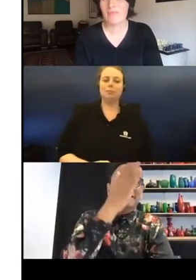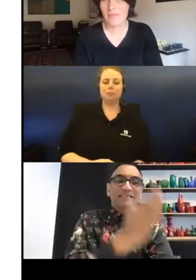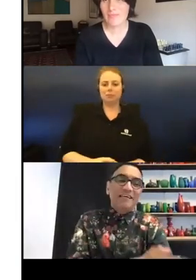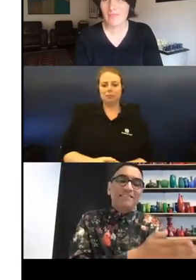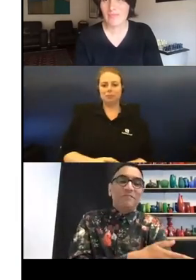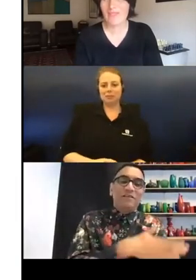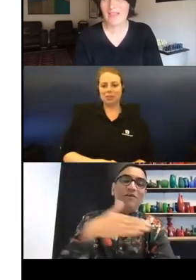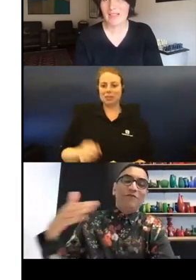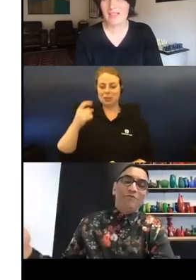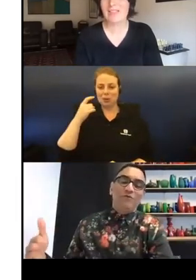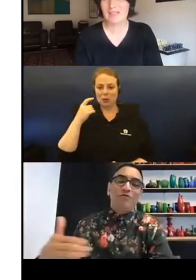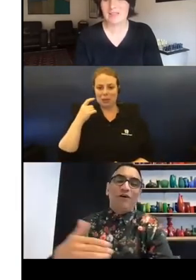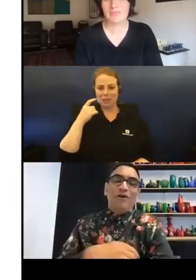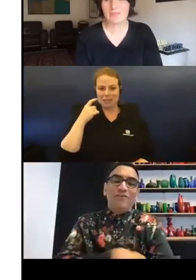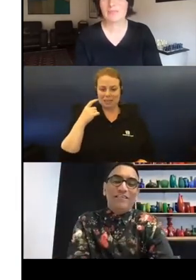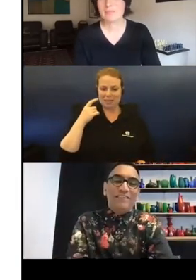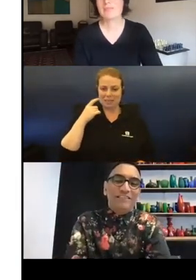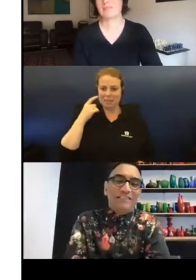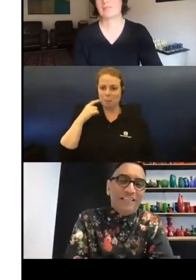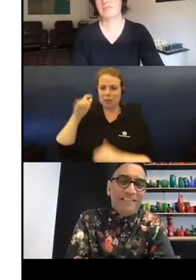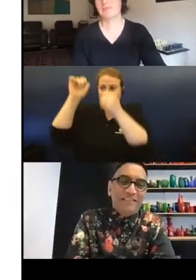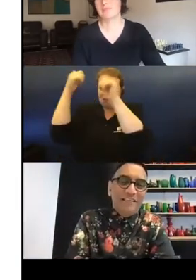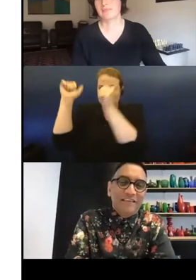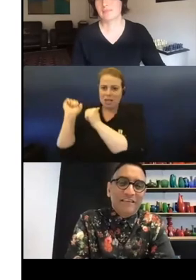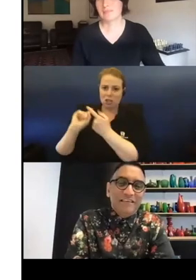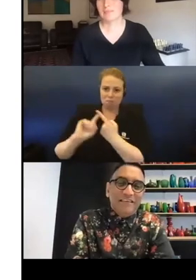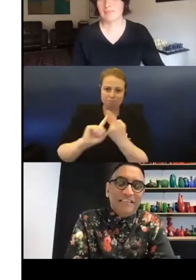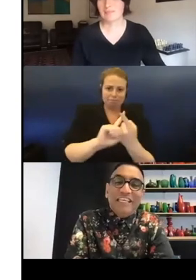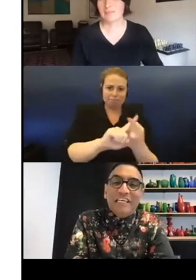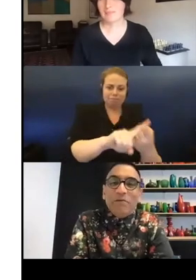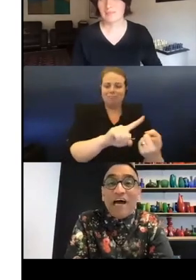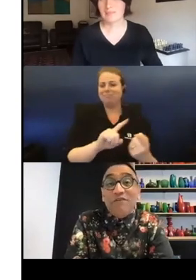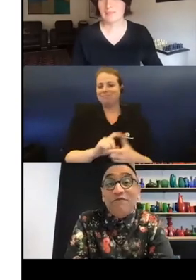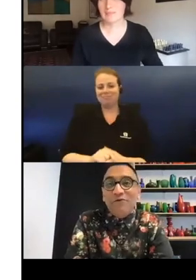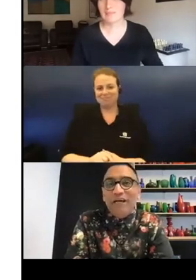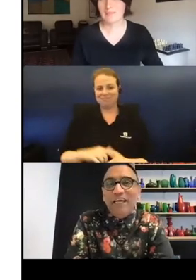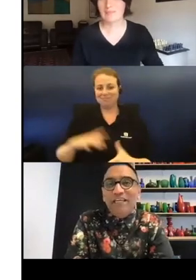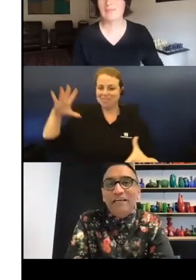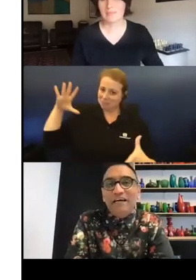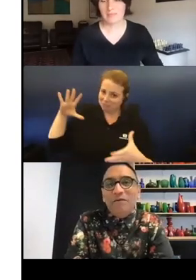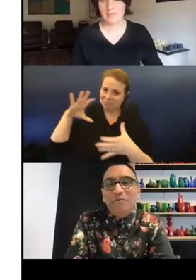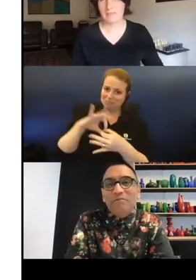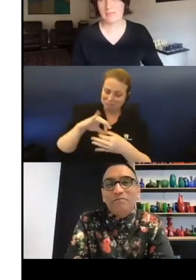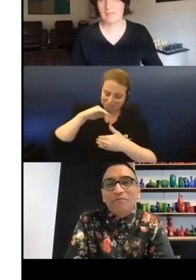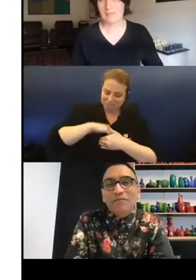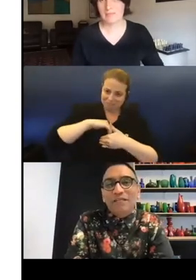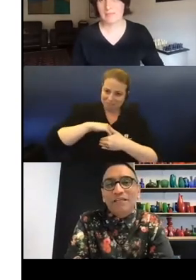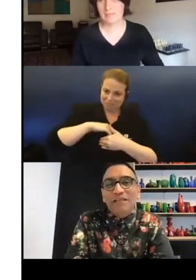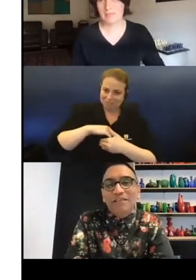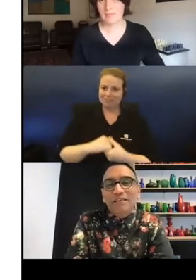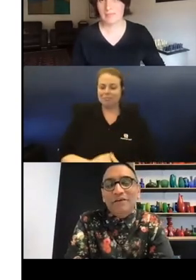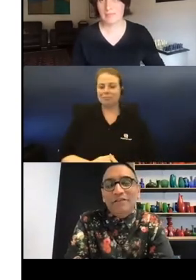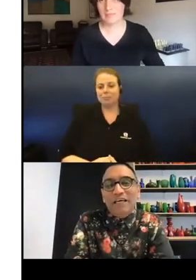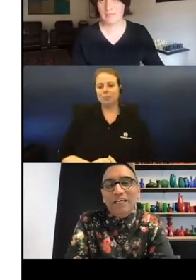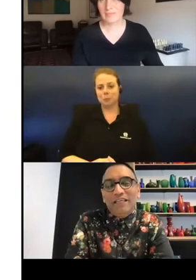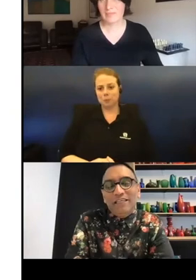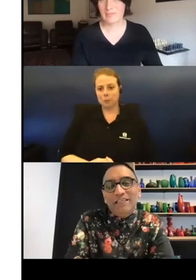cut something off and move on it's it's clearly a part of you and um you know that that history